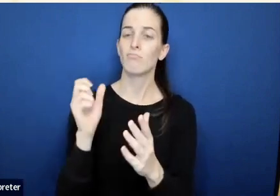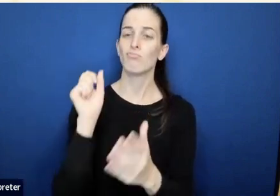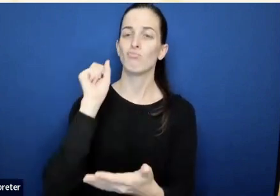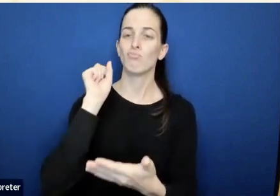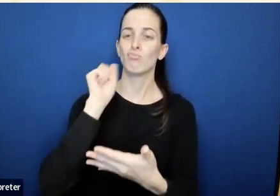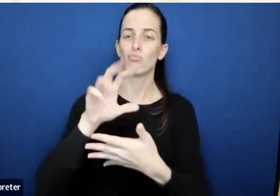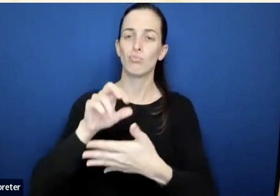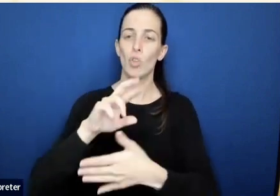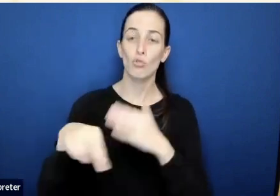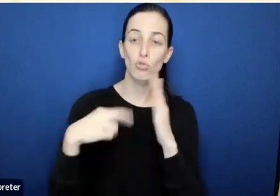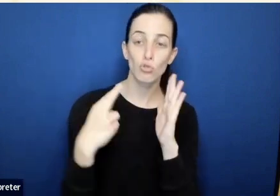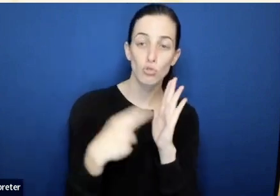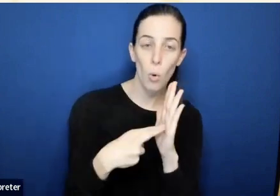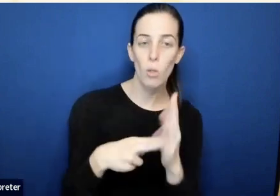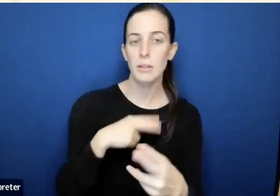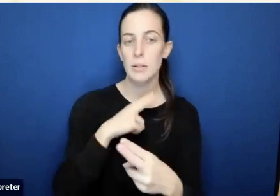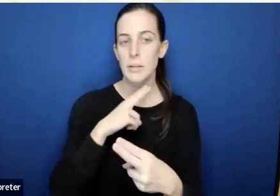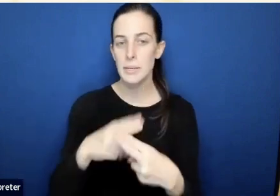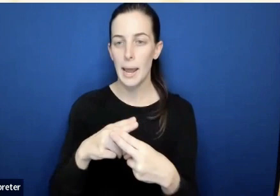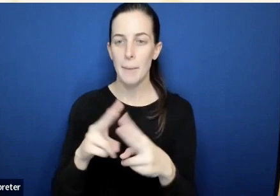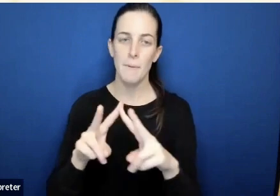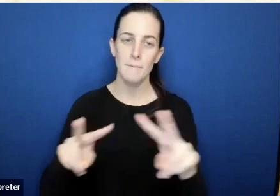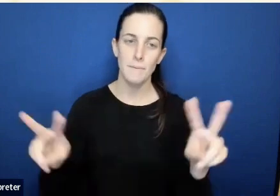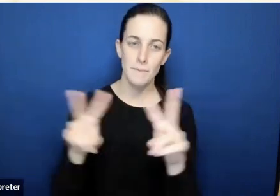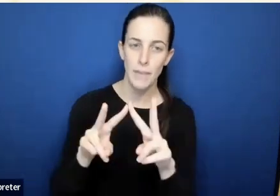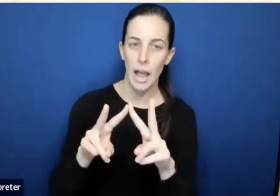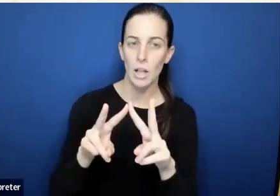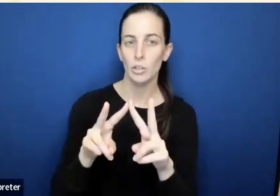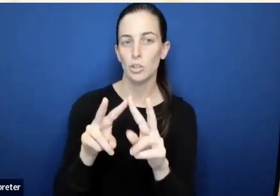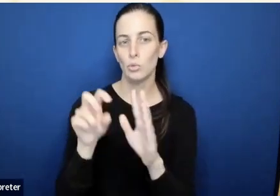to the accessibility tree created from Document Object Model.